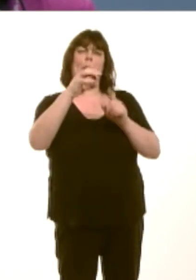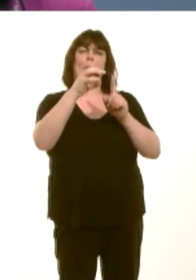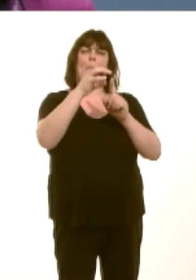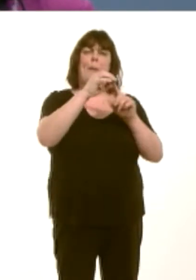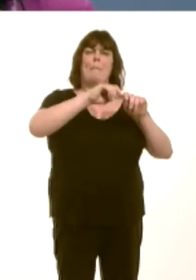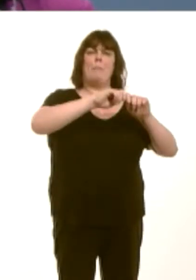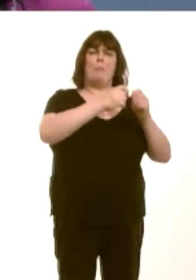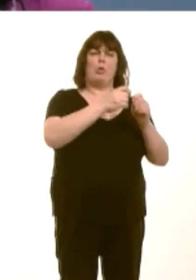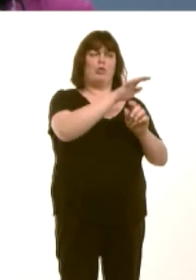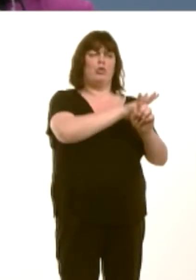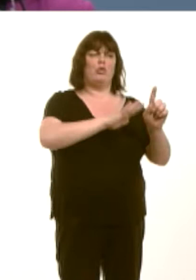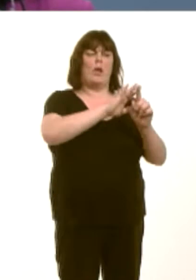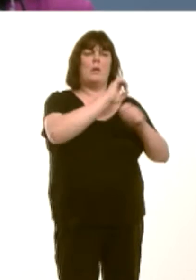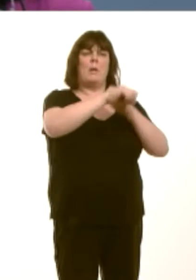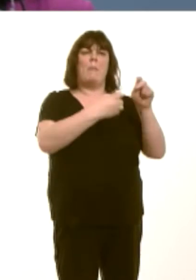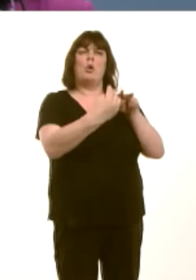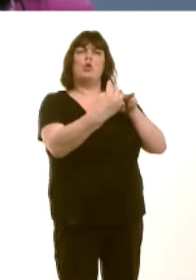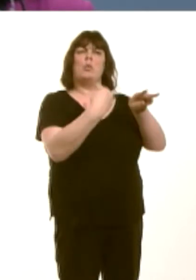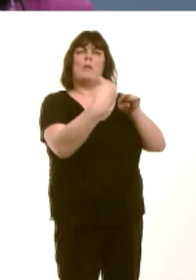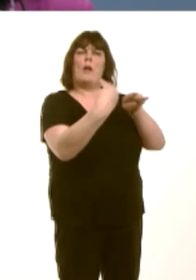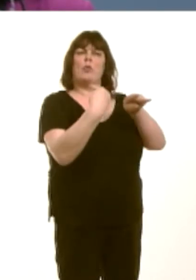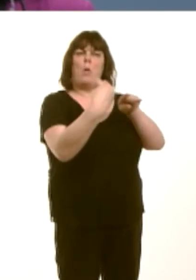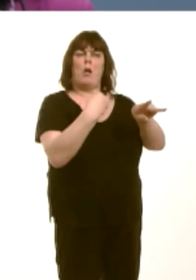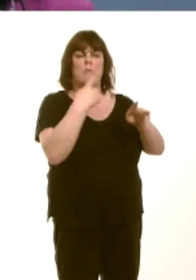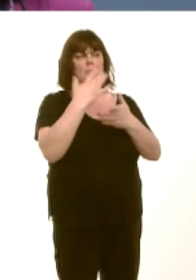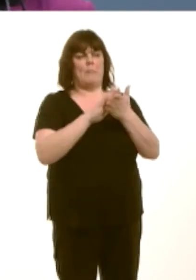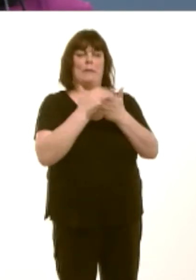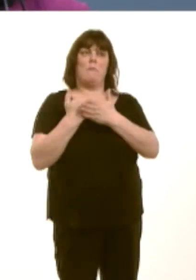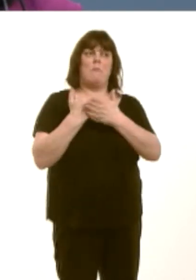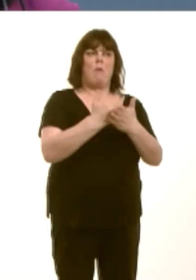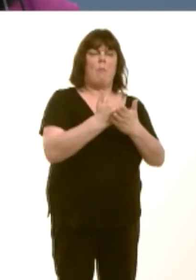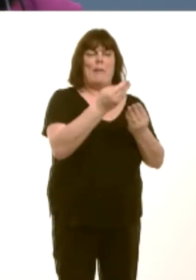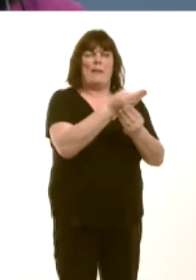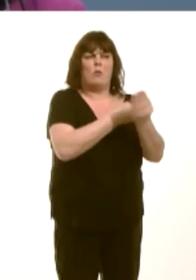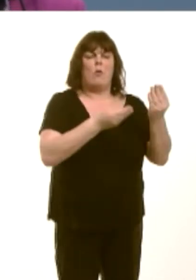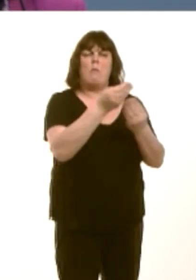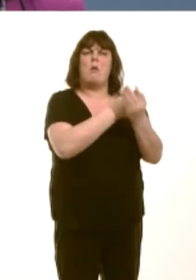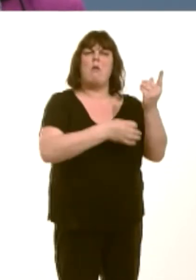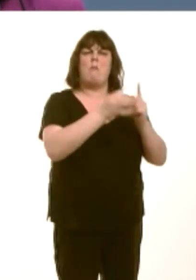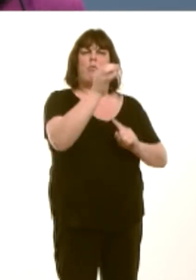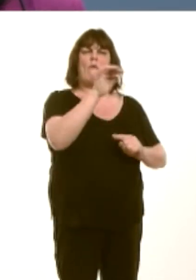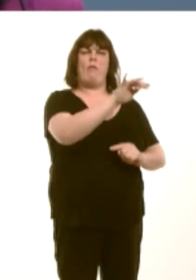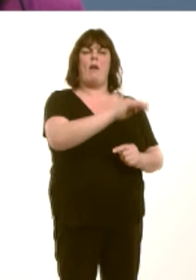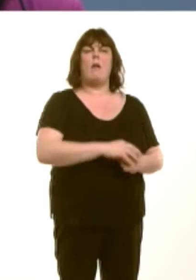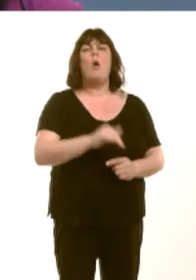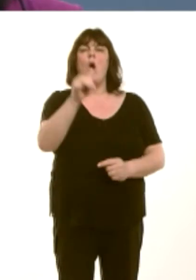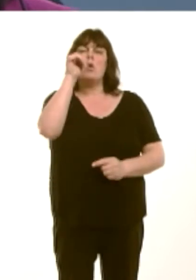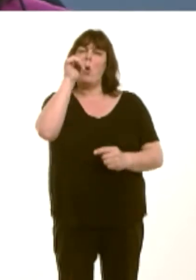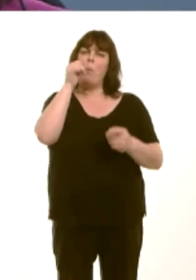would assist in improving the economy in west Wales. I accept that the Minister for transport is currently considering this issue, but can